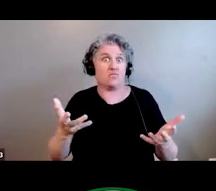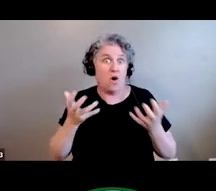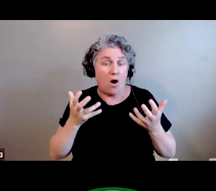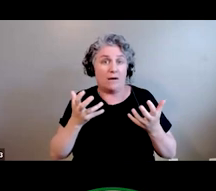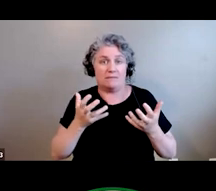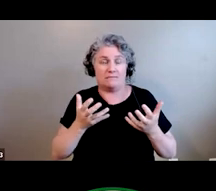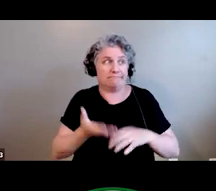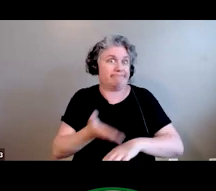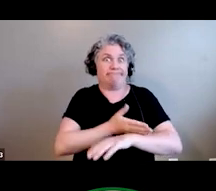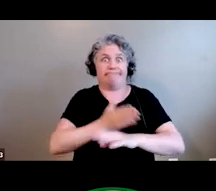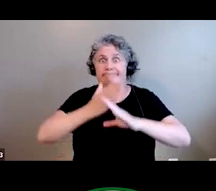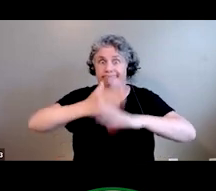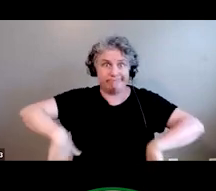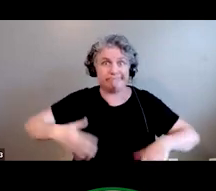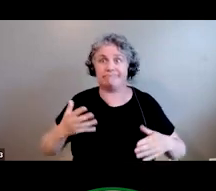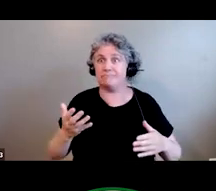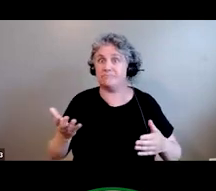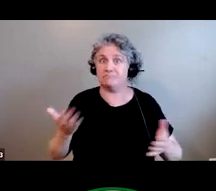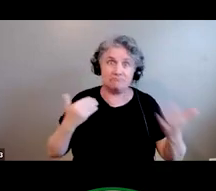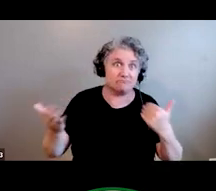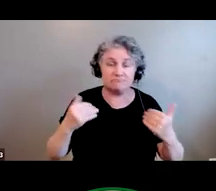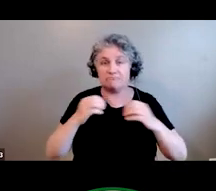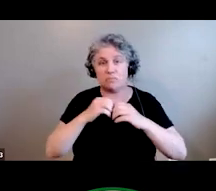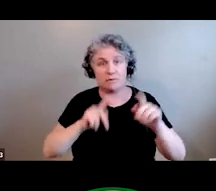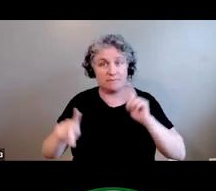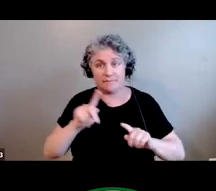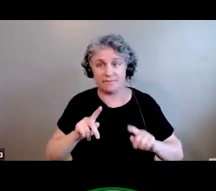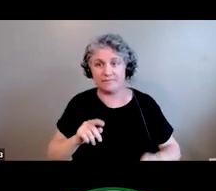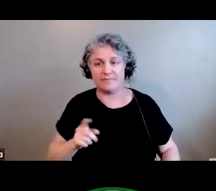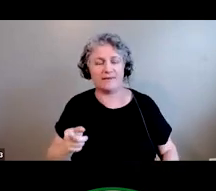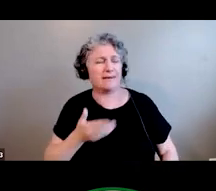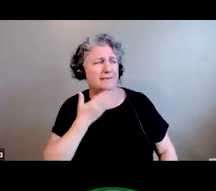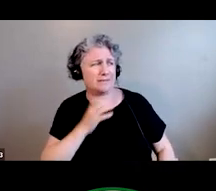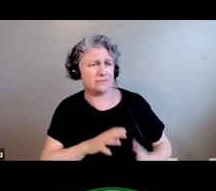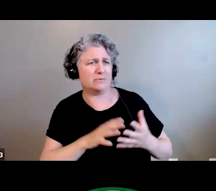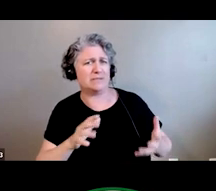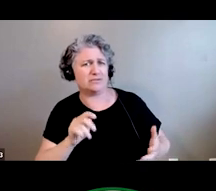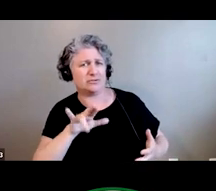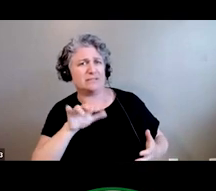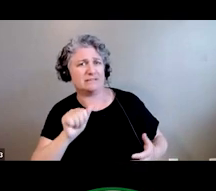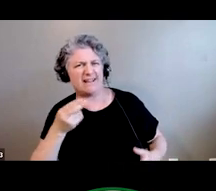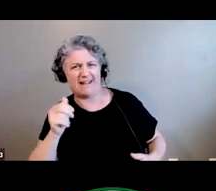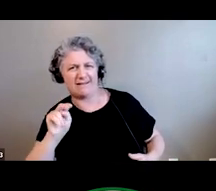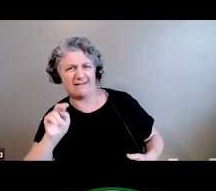I know you have something to Yeah. Yeah, and I totally agree with Trisha. I think the opportunities are endless. To really encourage